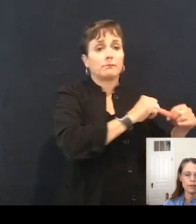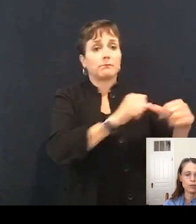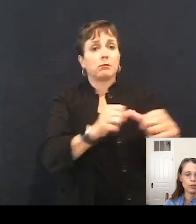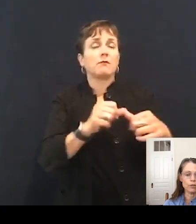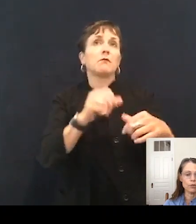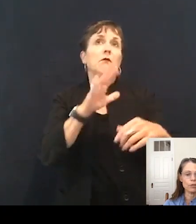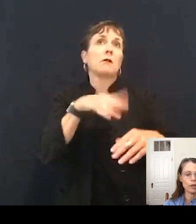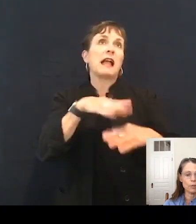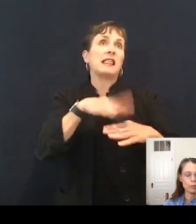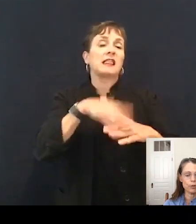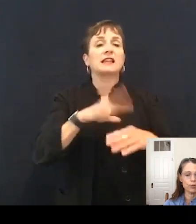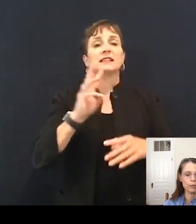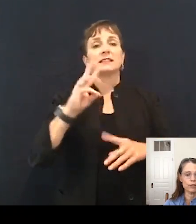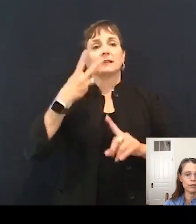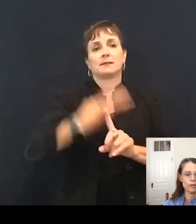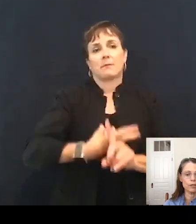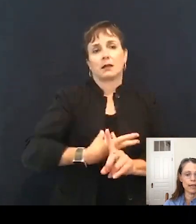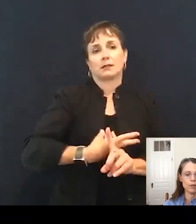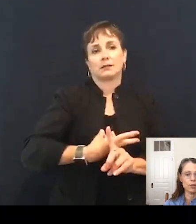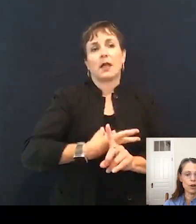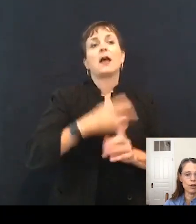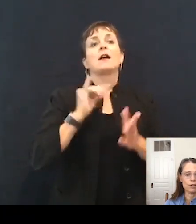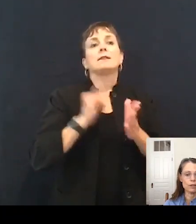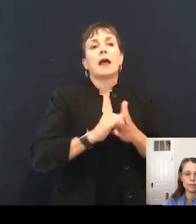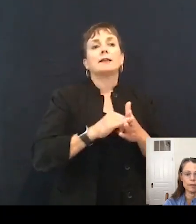There's also some improvements to the ABRs.